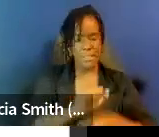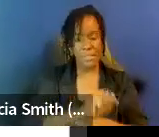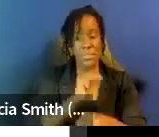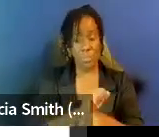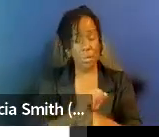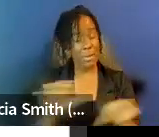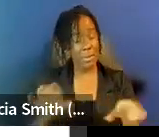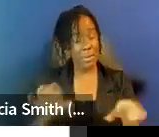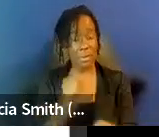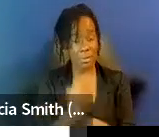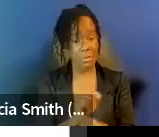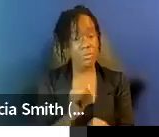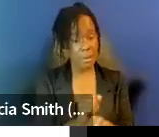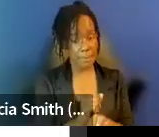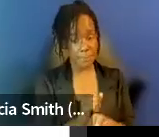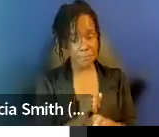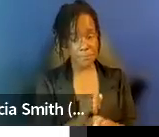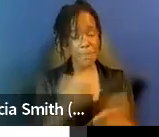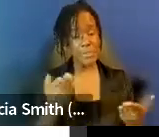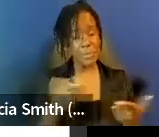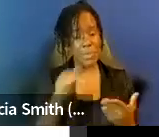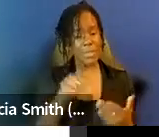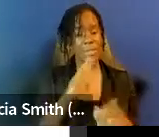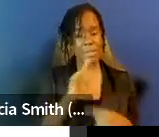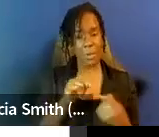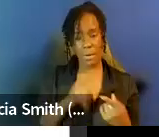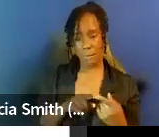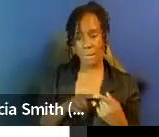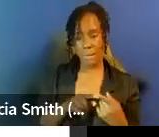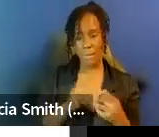the disability community as a health disparity population,